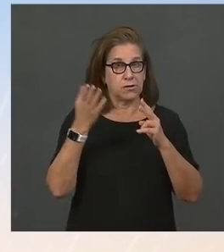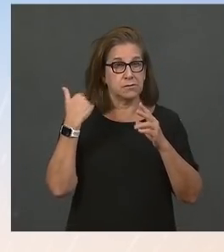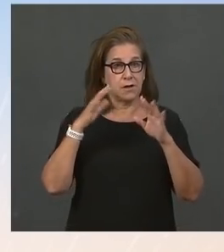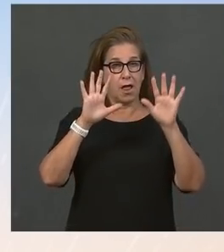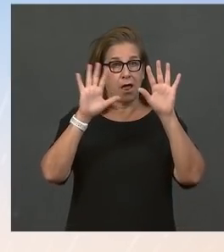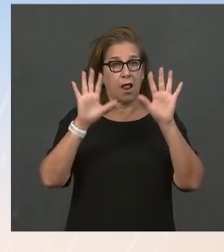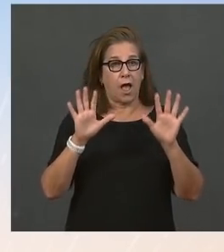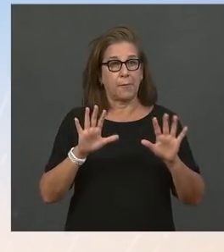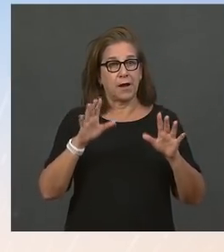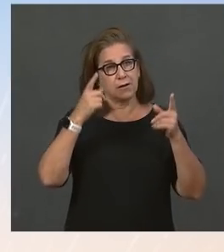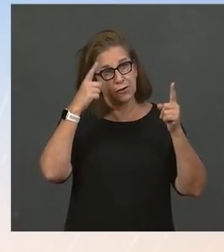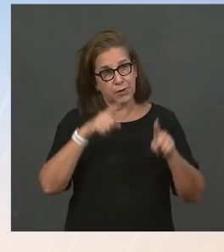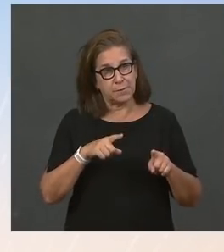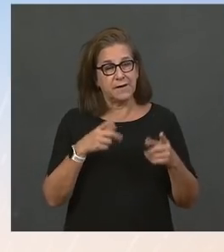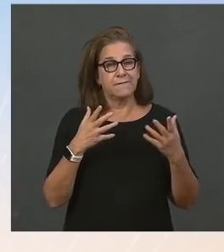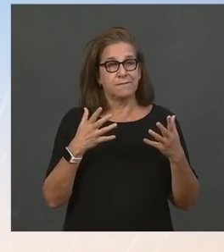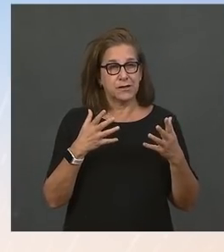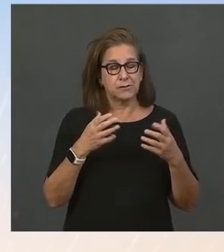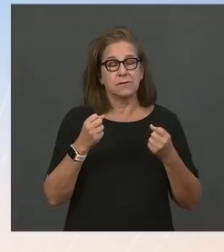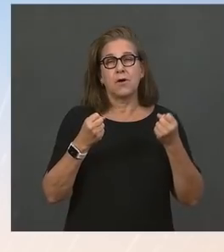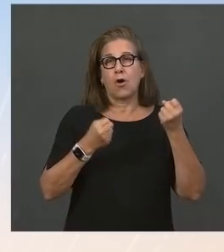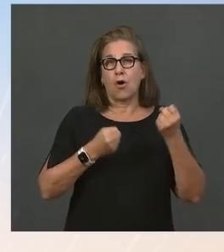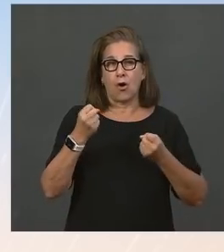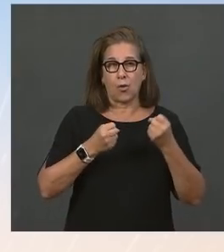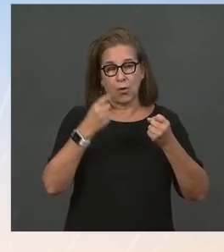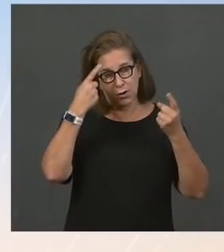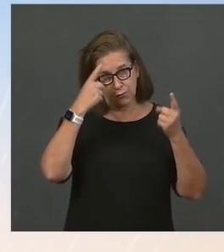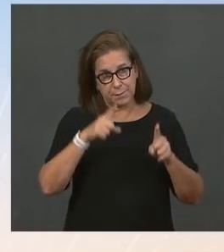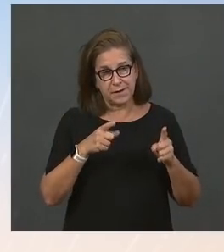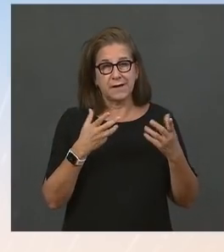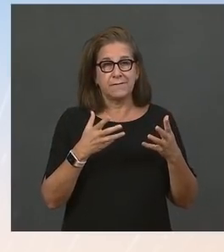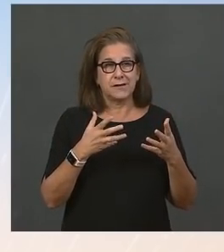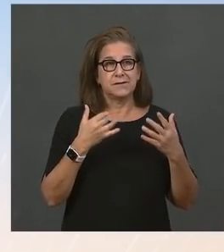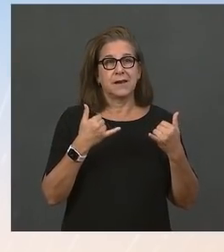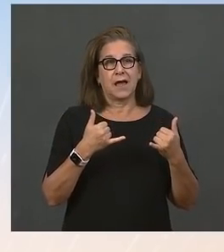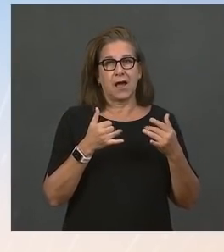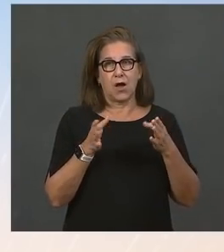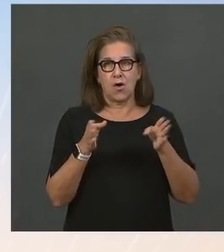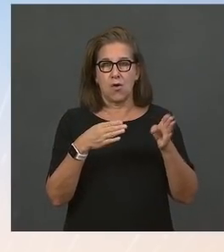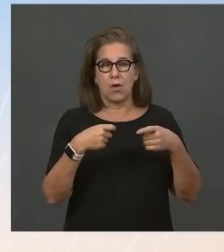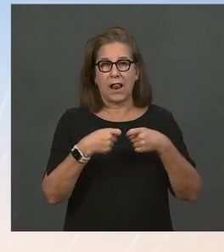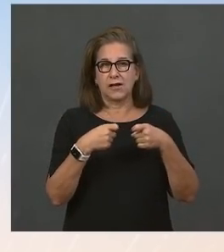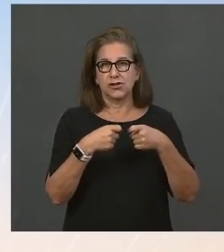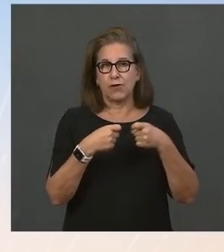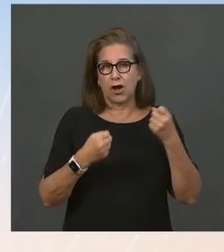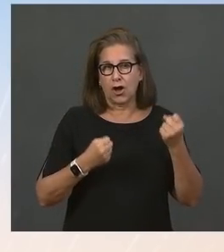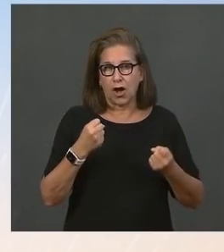to move towards electric vehicles and an electric vehicle future to reduce greenhouse gas emissions here in the United States,